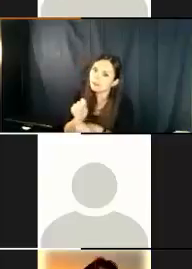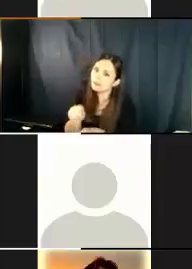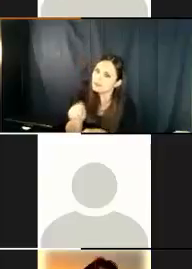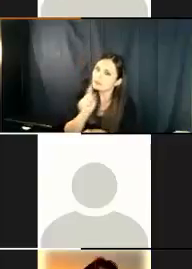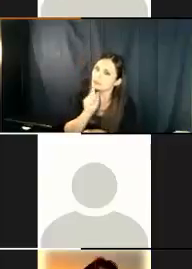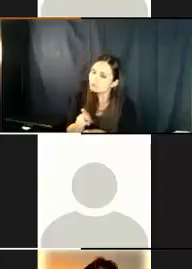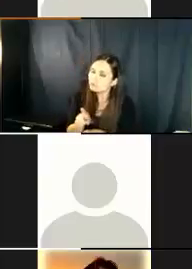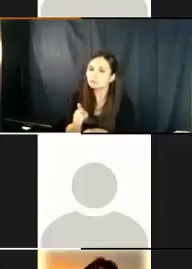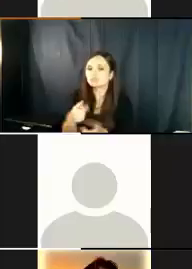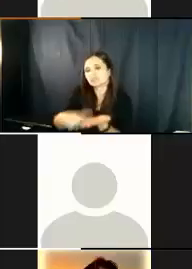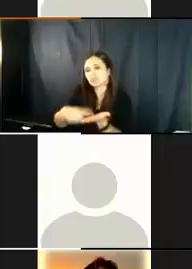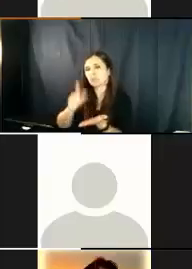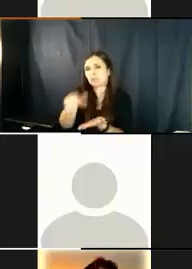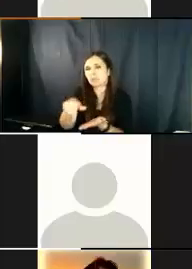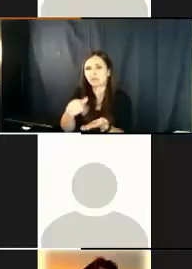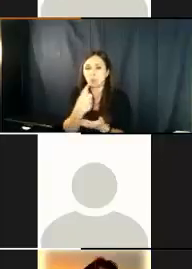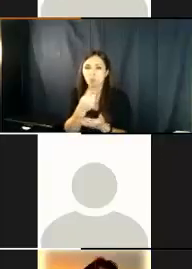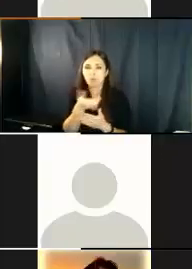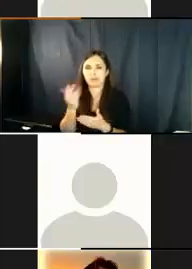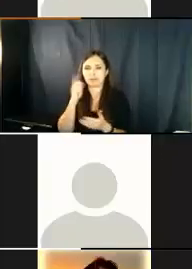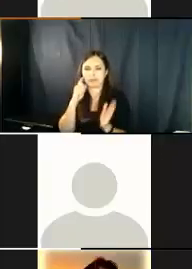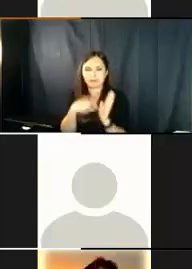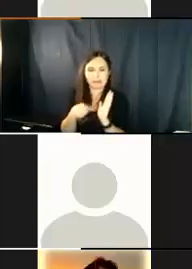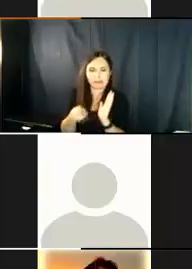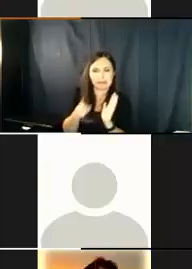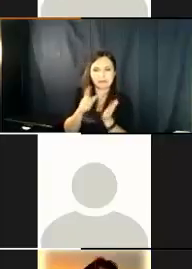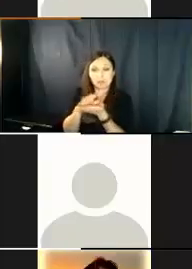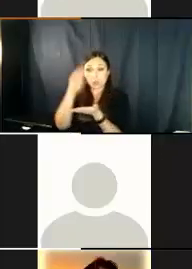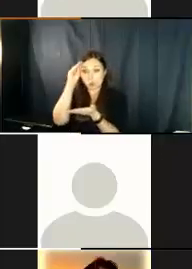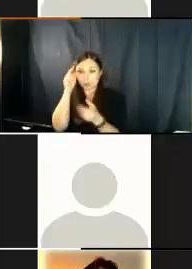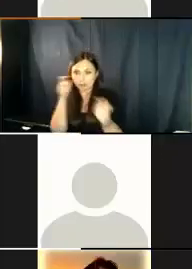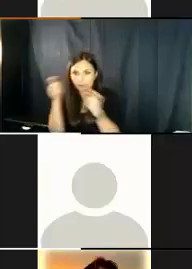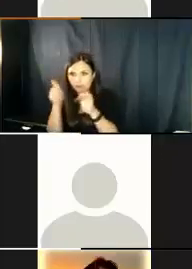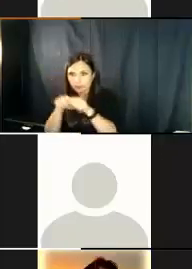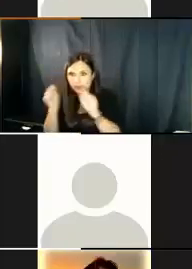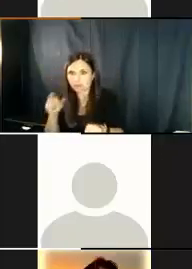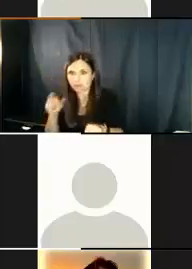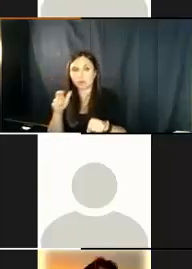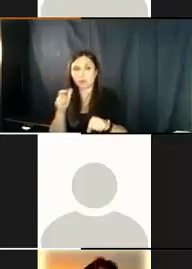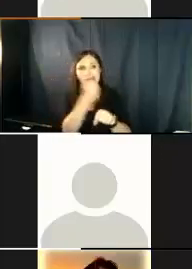One of the things with whether it's a learning management system or any online tool is lowering